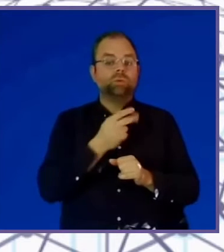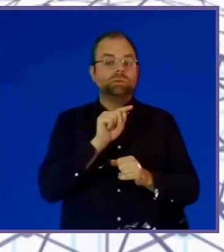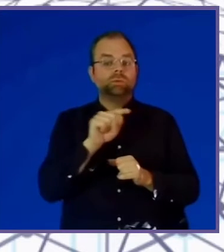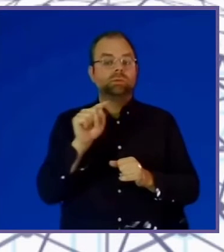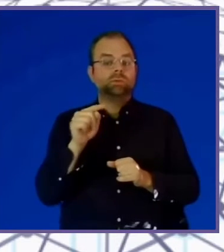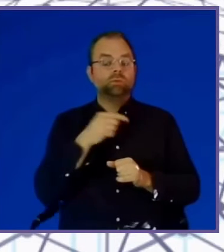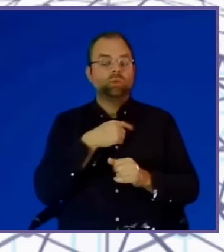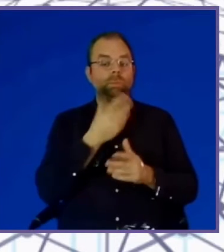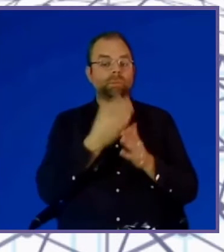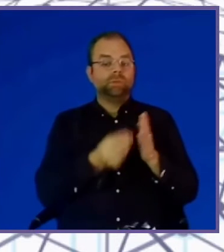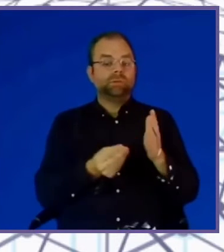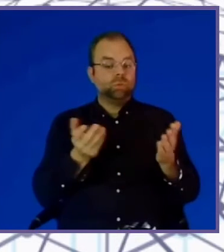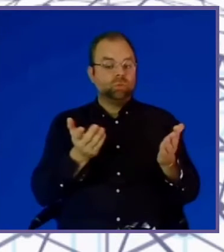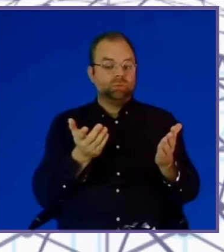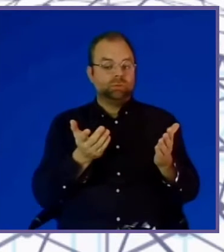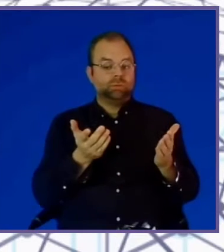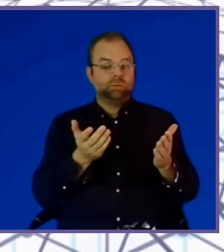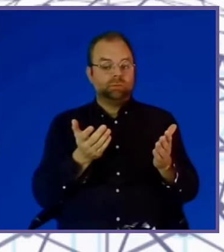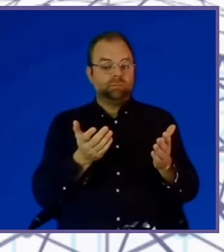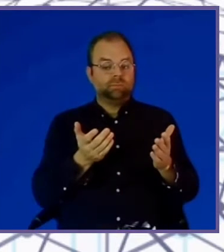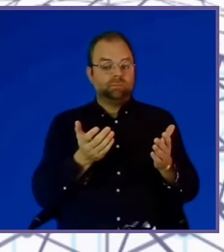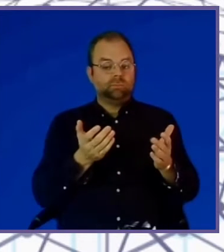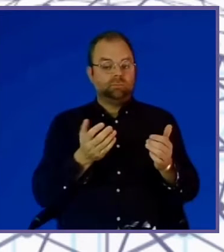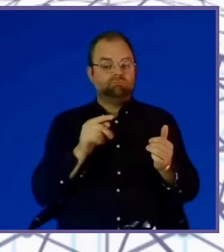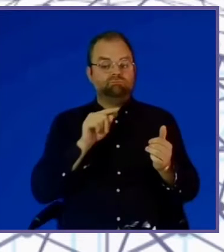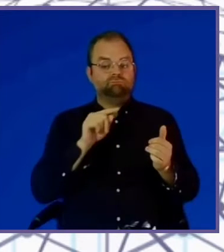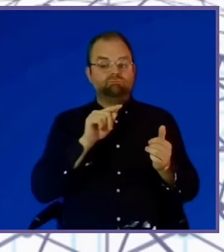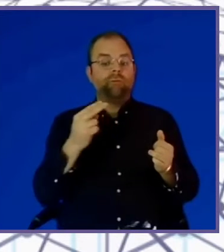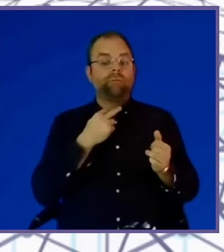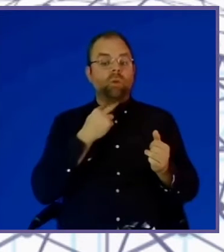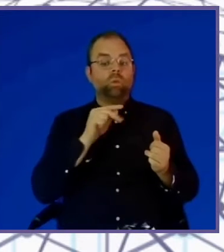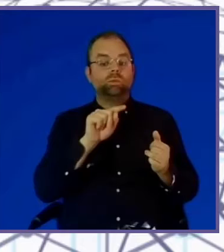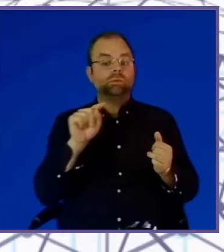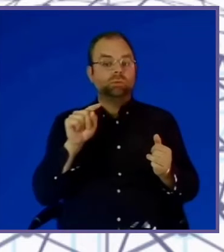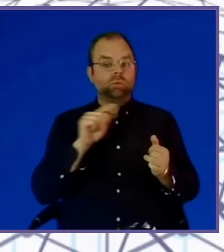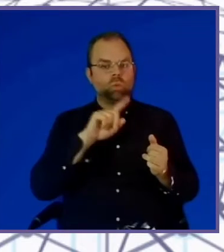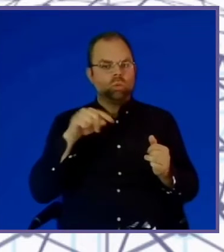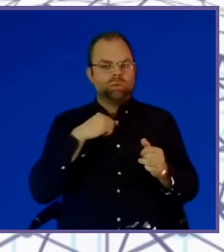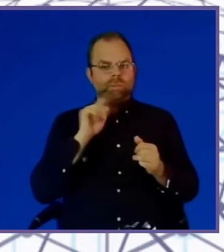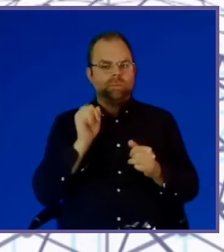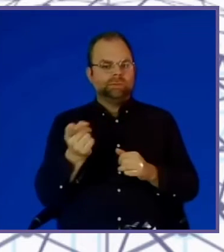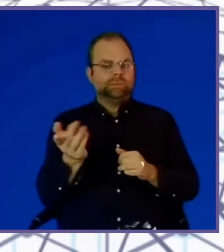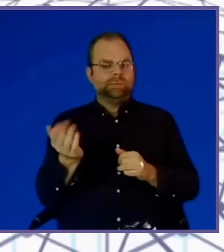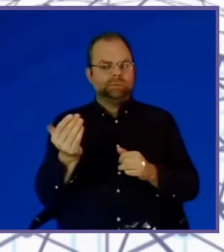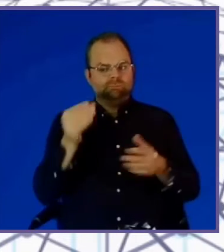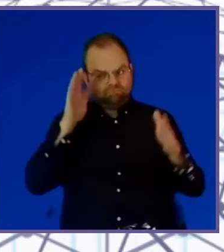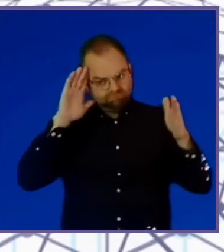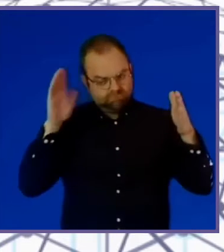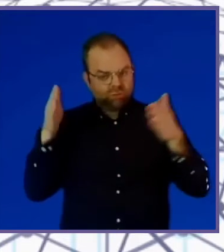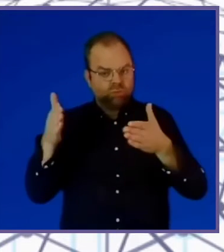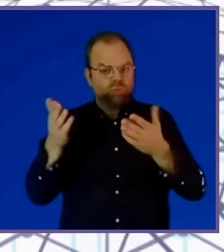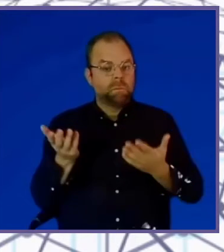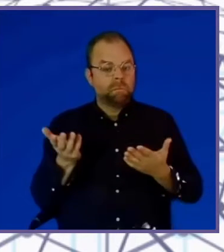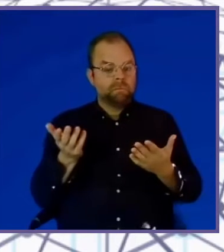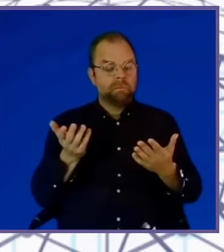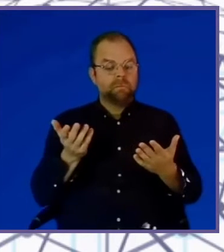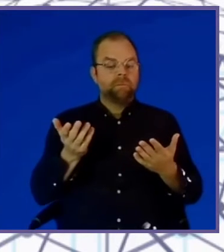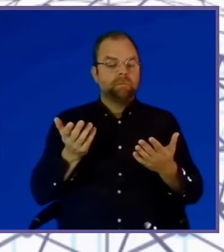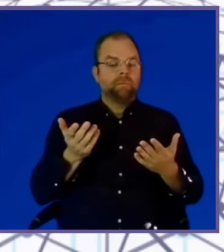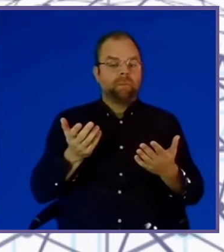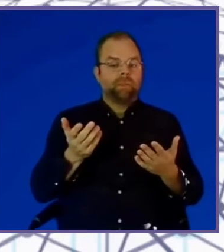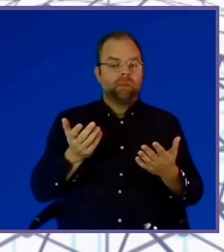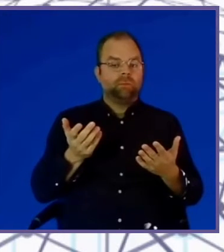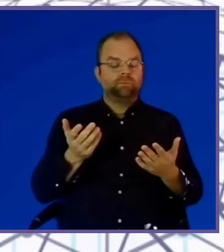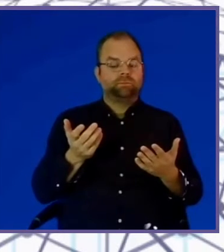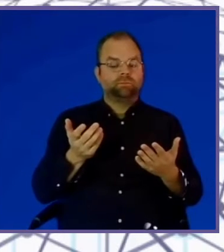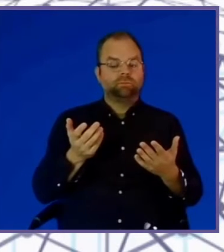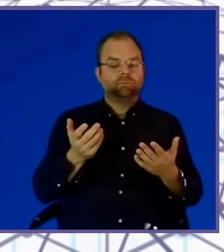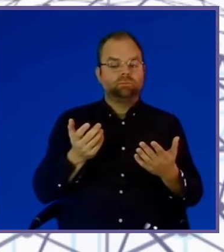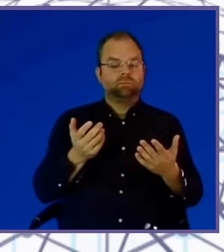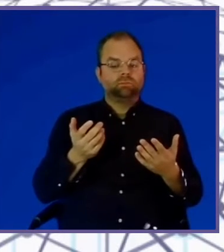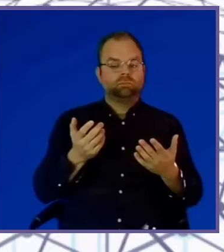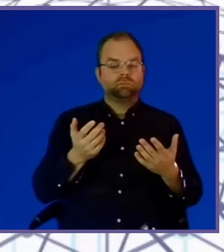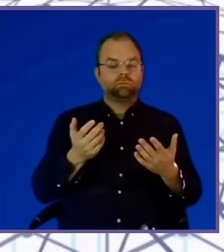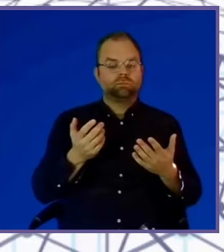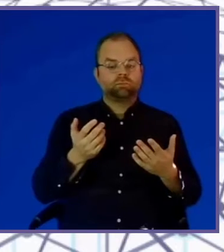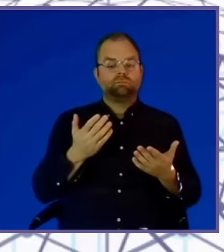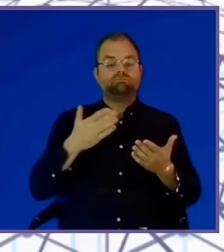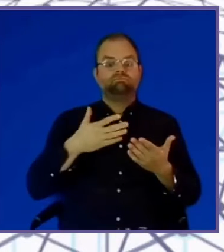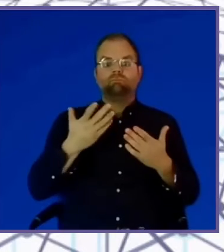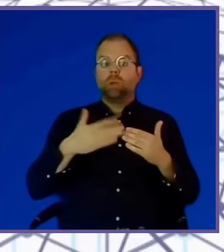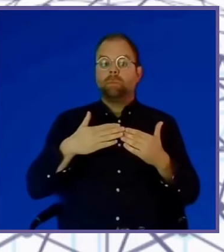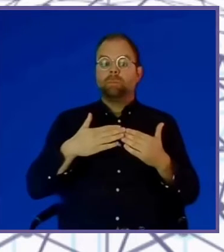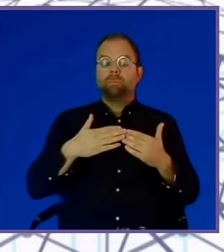Unfortunately, most research on deaf blindness has been in the Global North, namely UK, US,